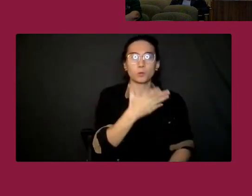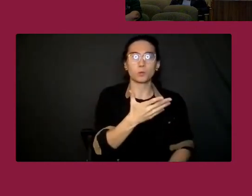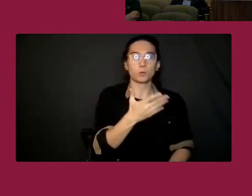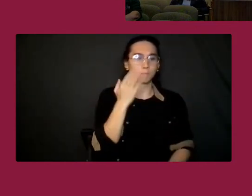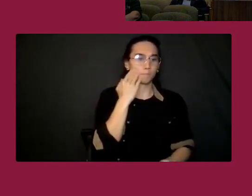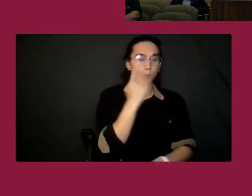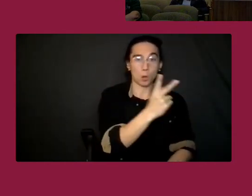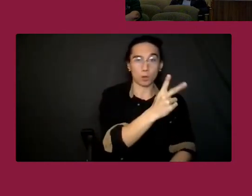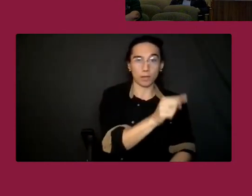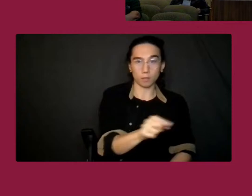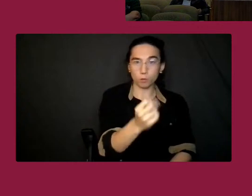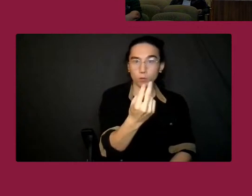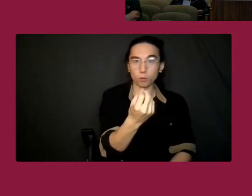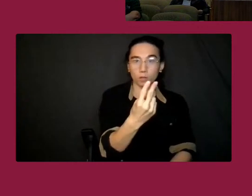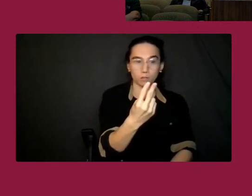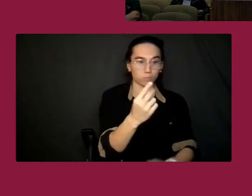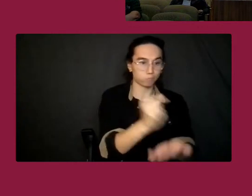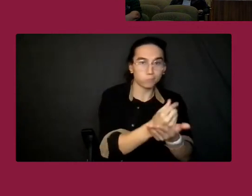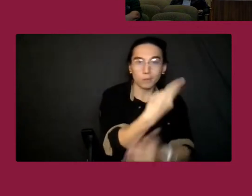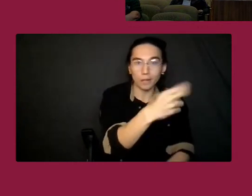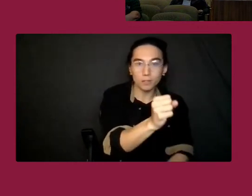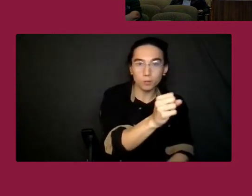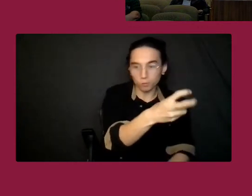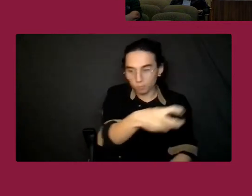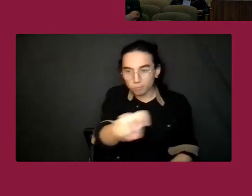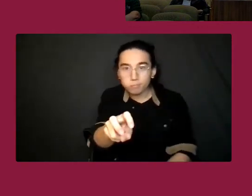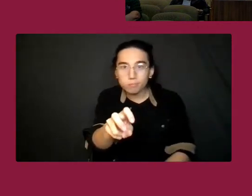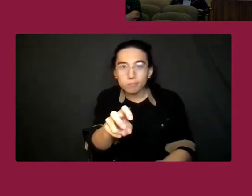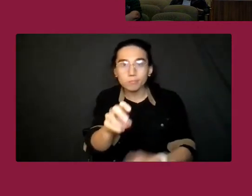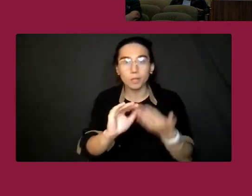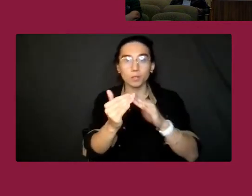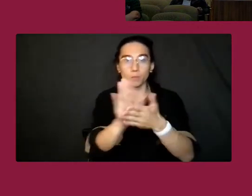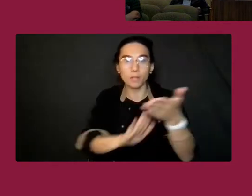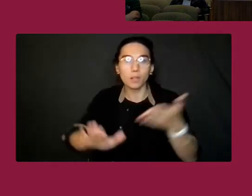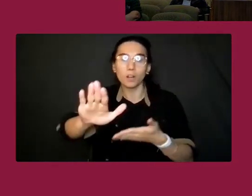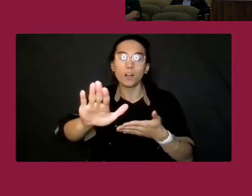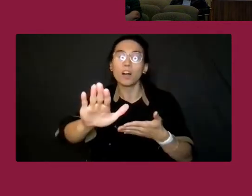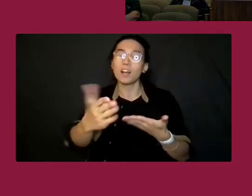into community colleges, you're exactly right, because the demographics